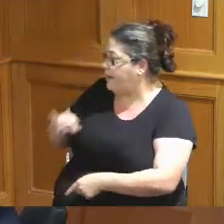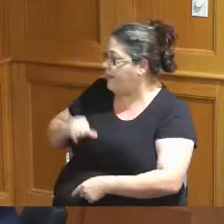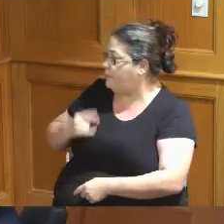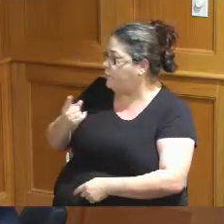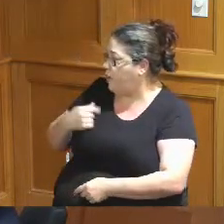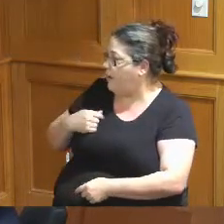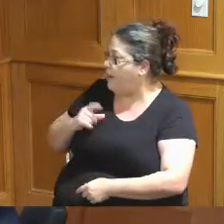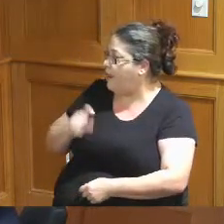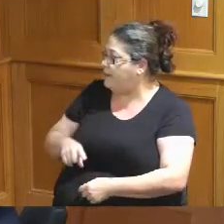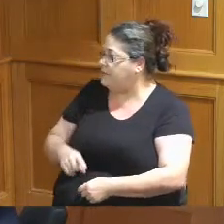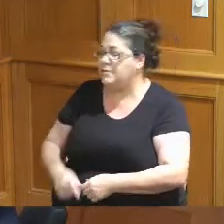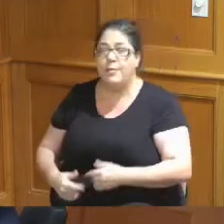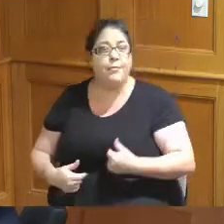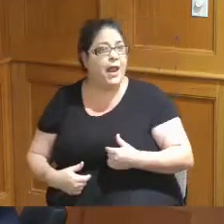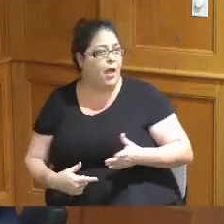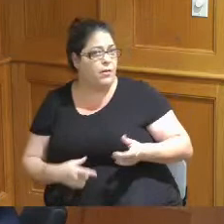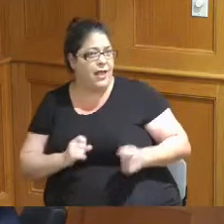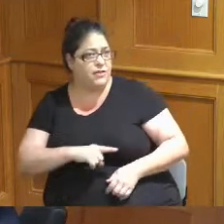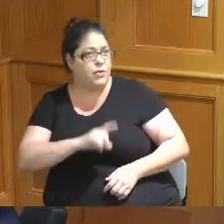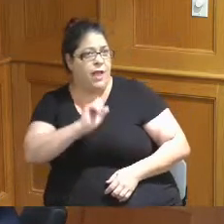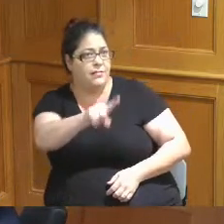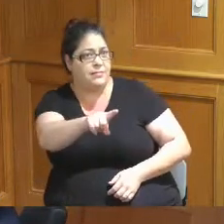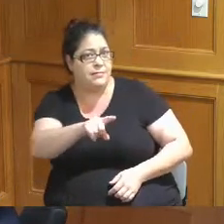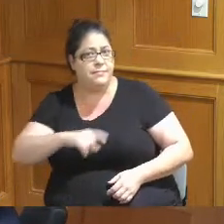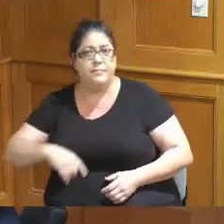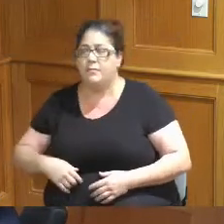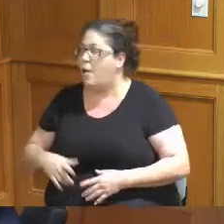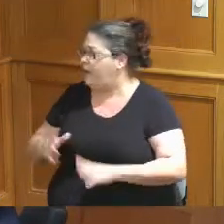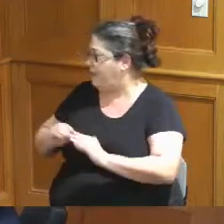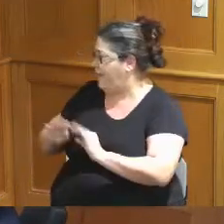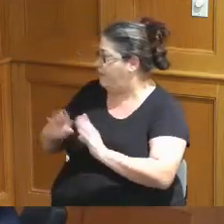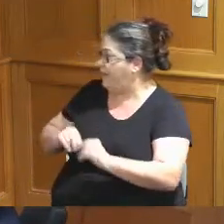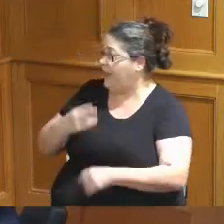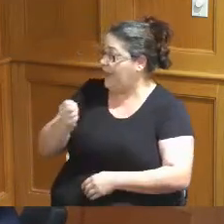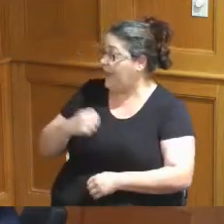I had implemented I wanted to clarify just like you clarify but he could answer it but that was